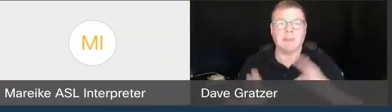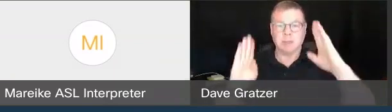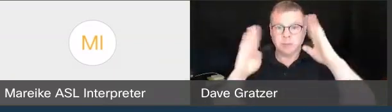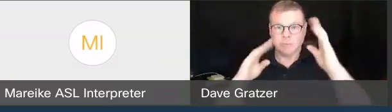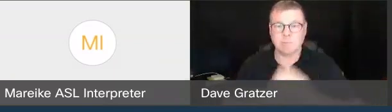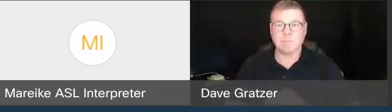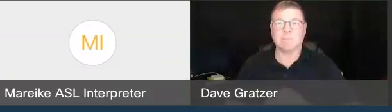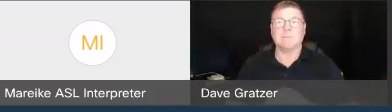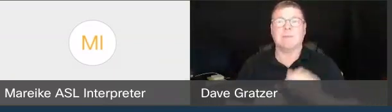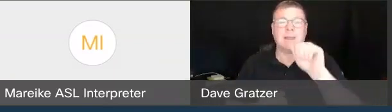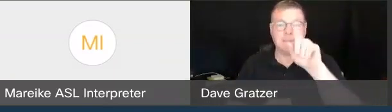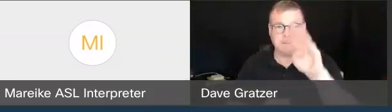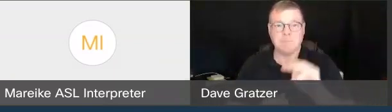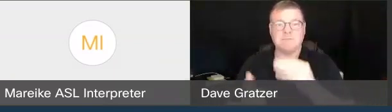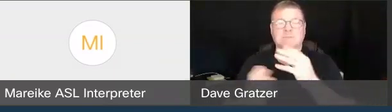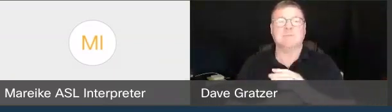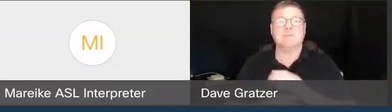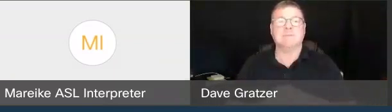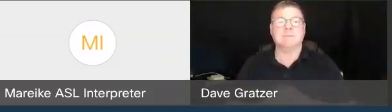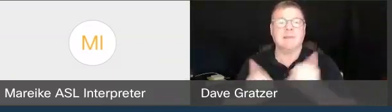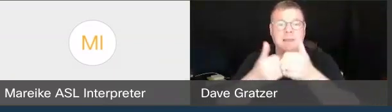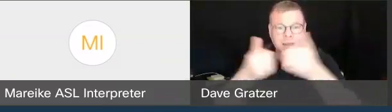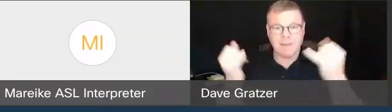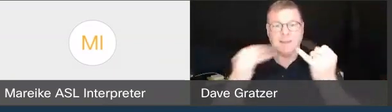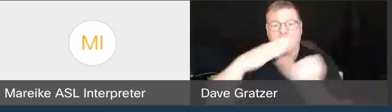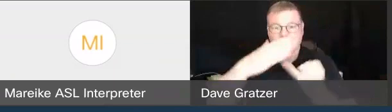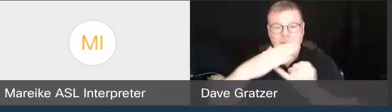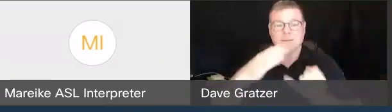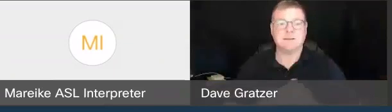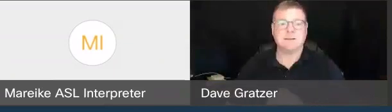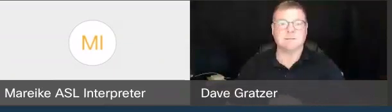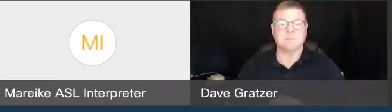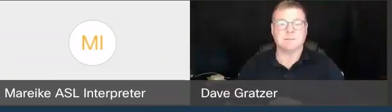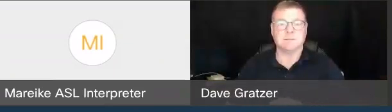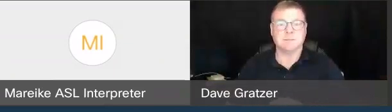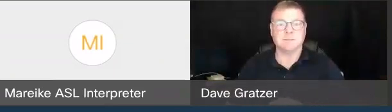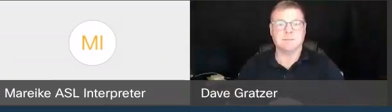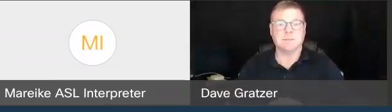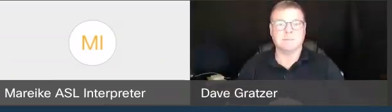administrative segregation, segregation, or isolation. Okay, so Forensic Assertive Community